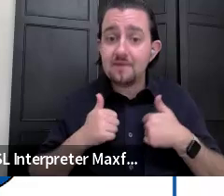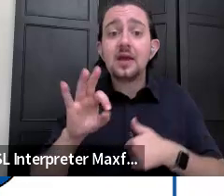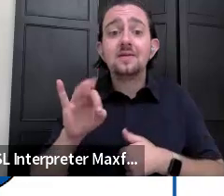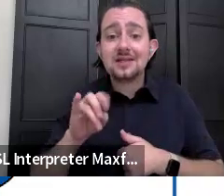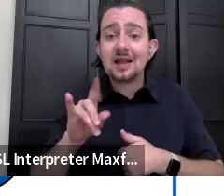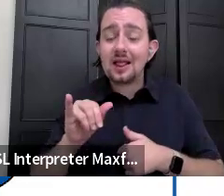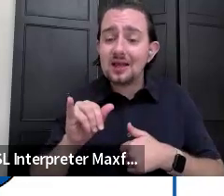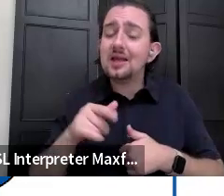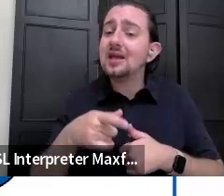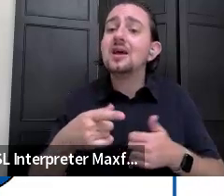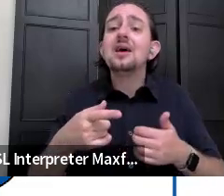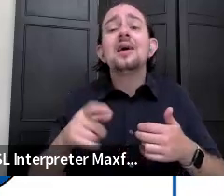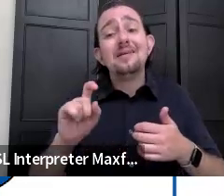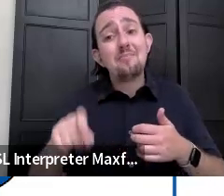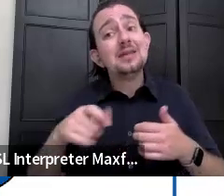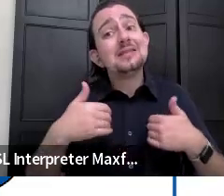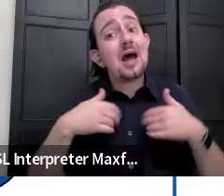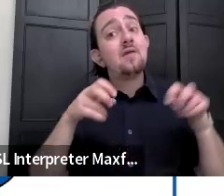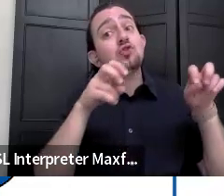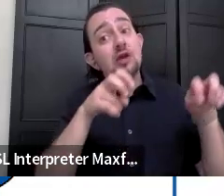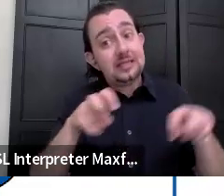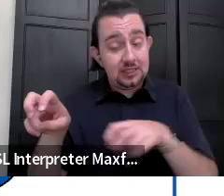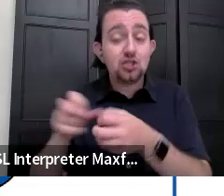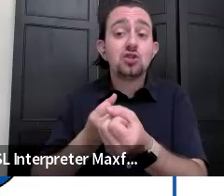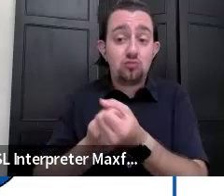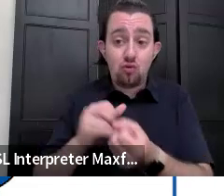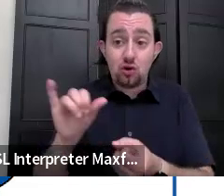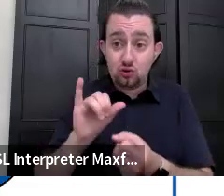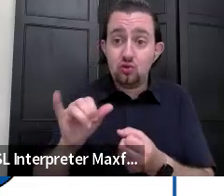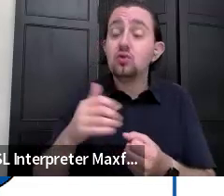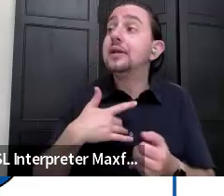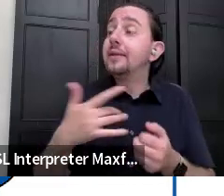for and by people with disabilities and there are many Centers for Independent